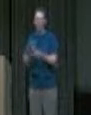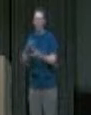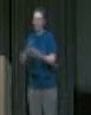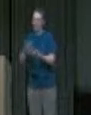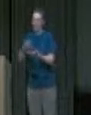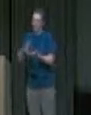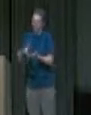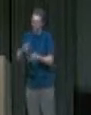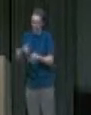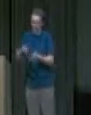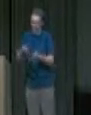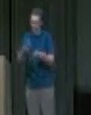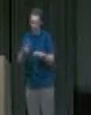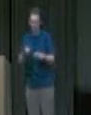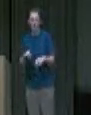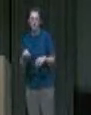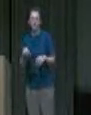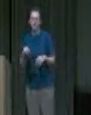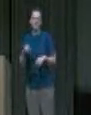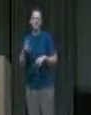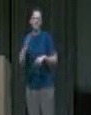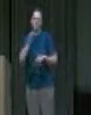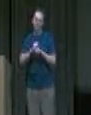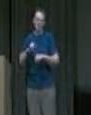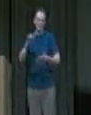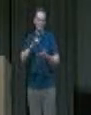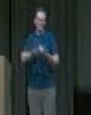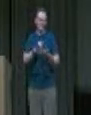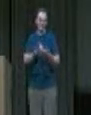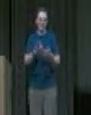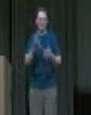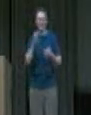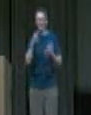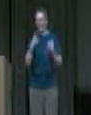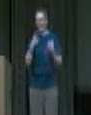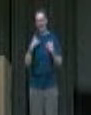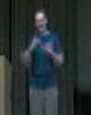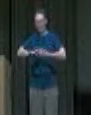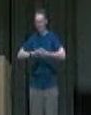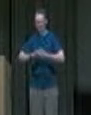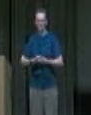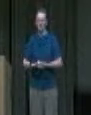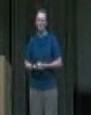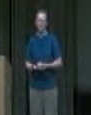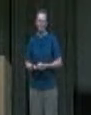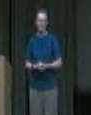it uh this really wouldn't be possible without these Partnerships and so I just want to give